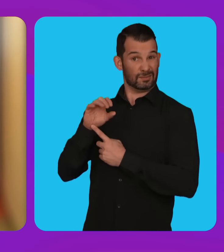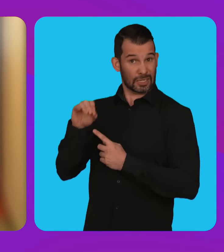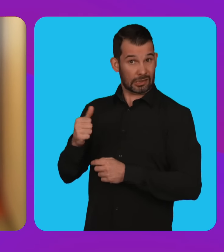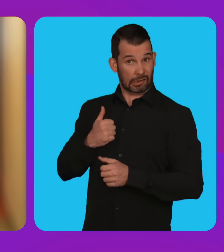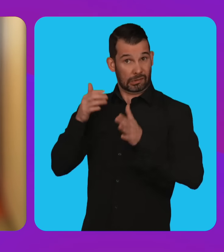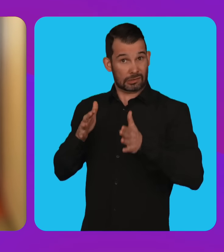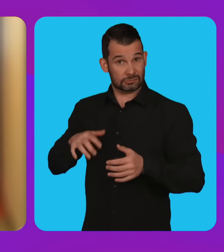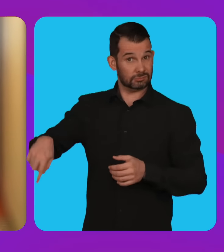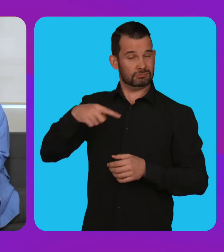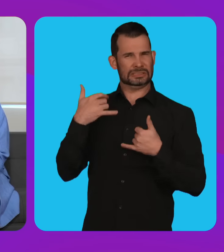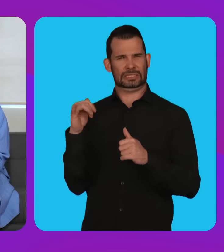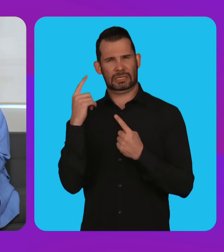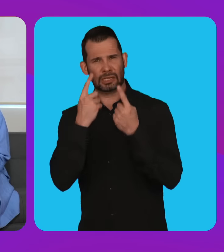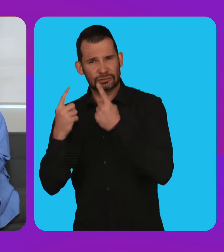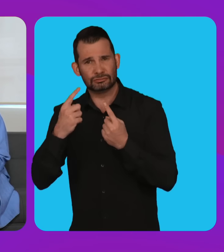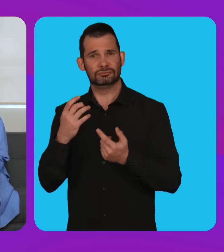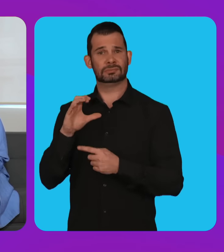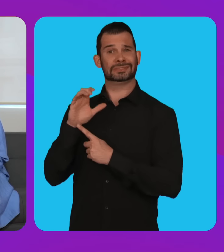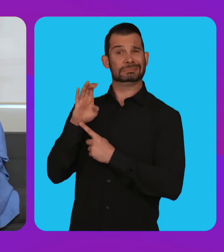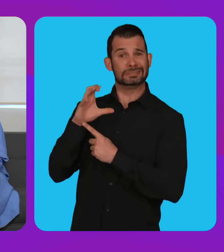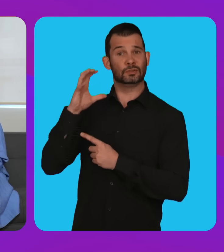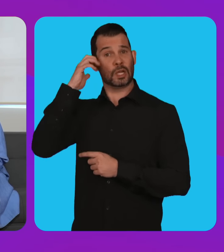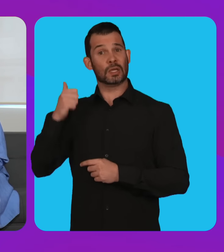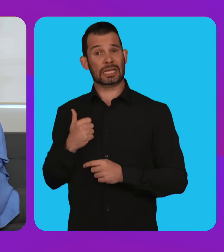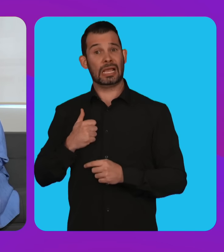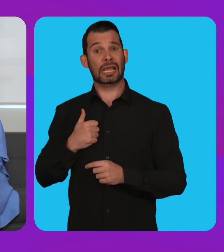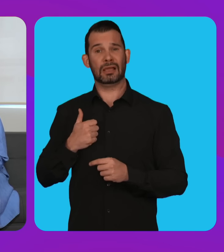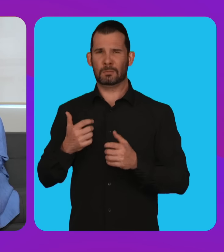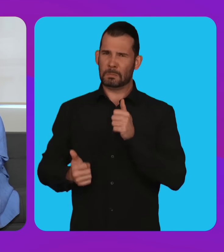and 75% of Canadians still consider